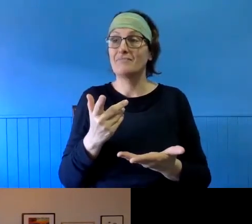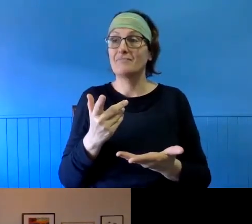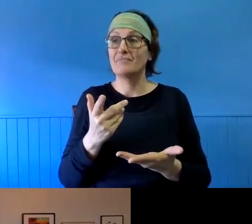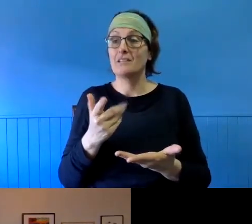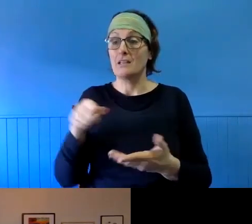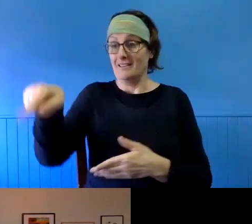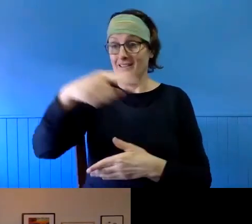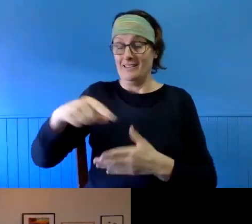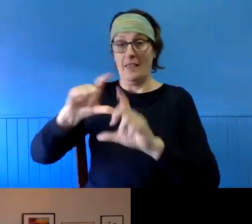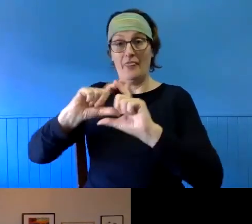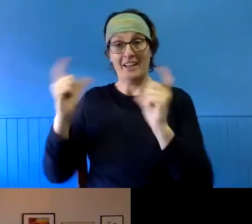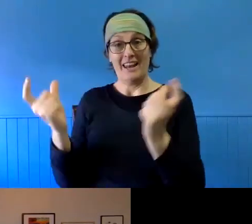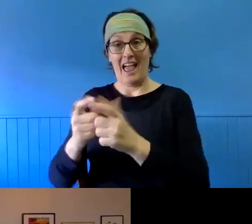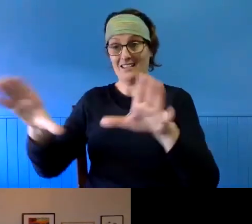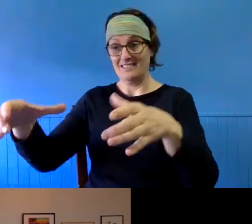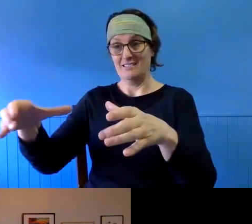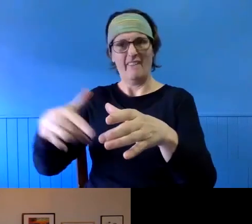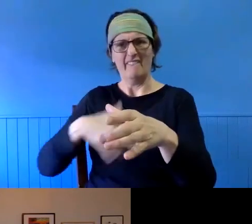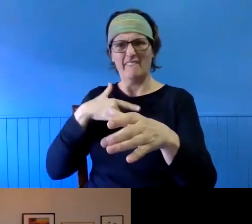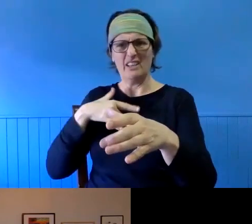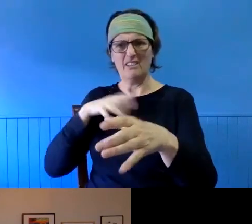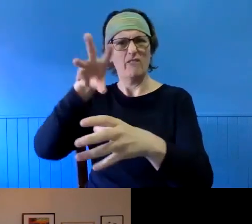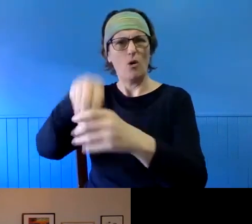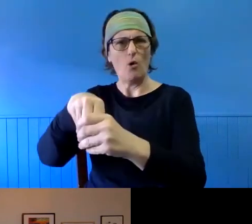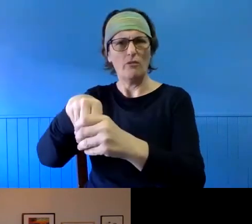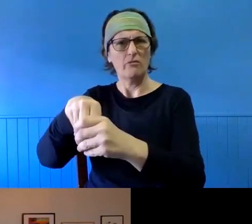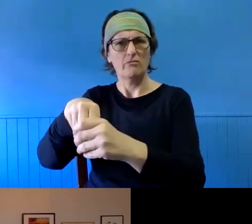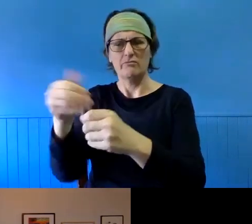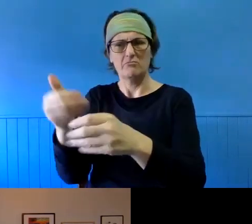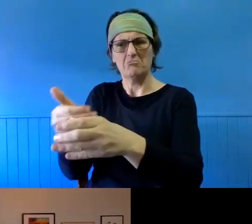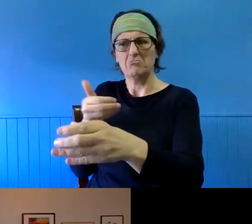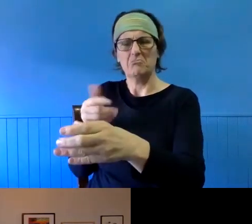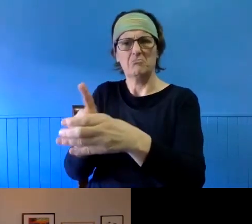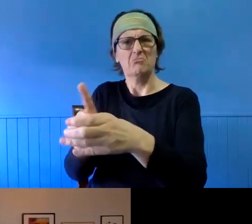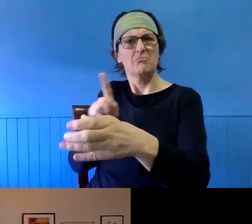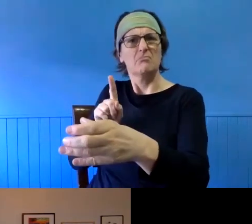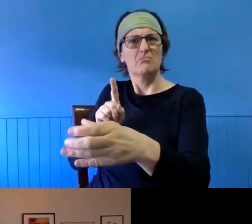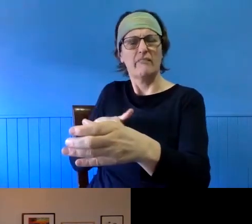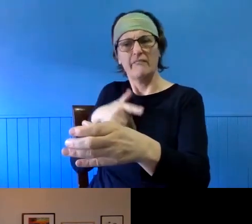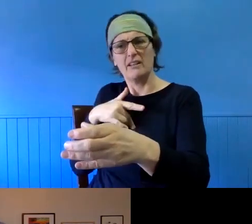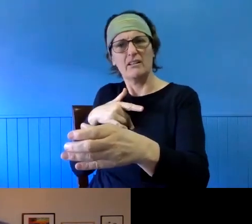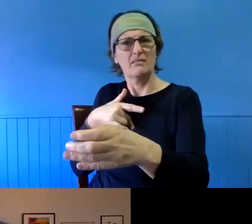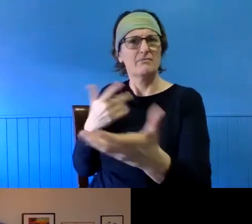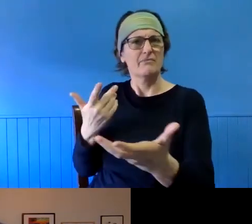classroom is a separate community to the community that's online and they really have - they don't mix well.